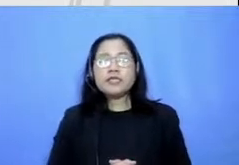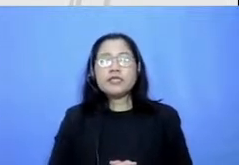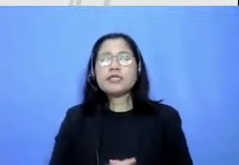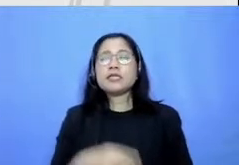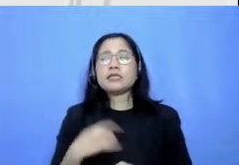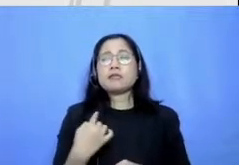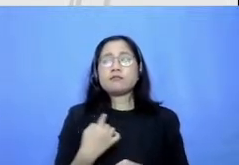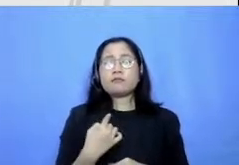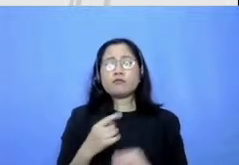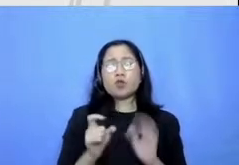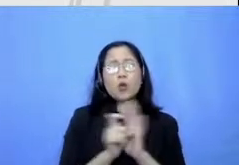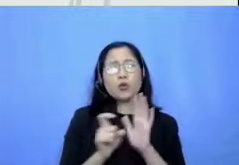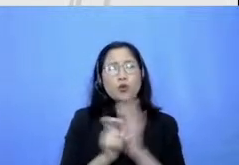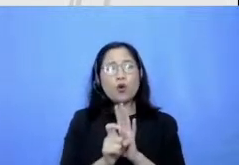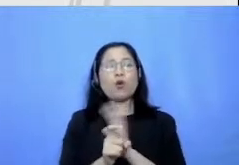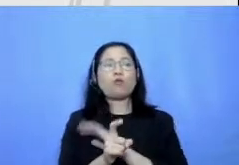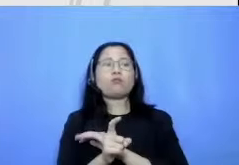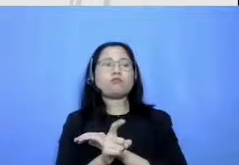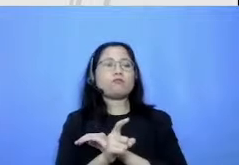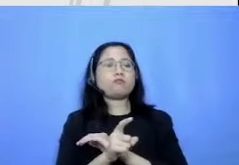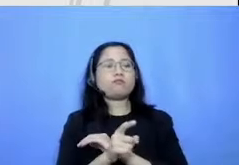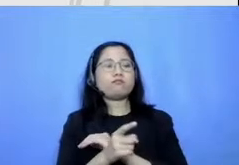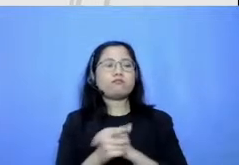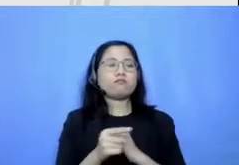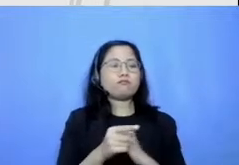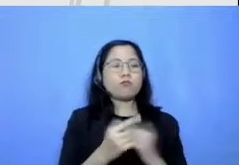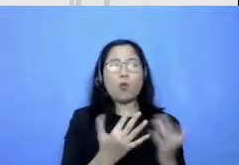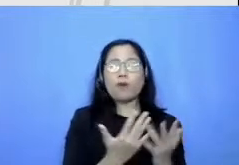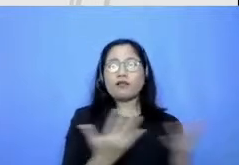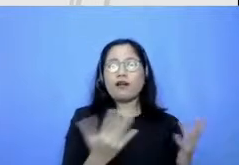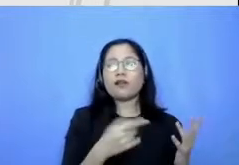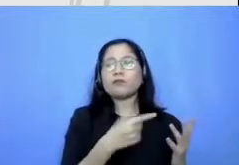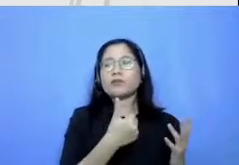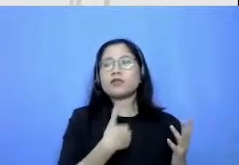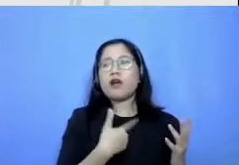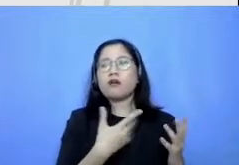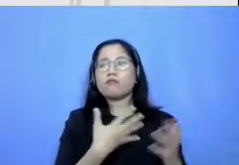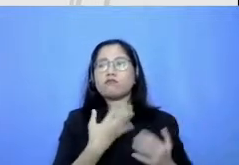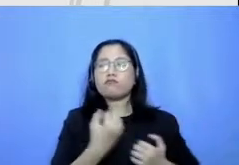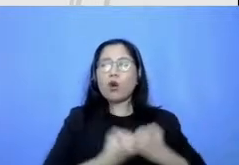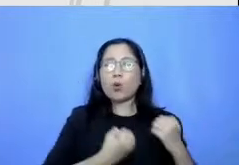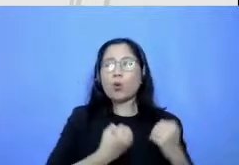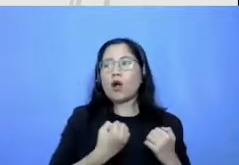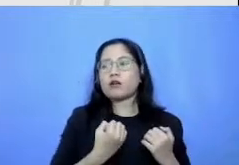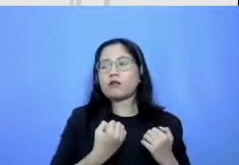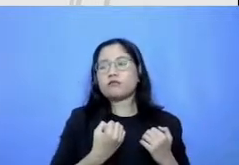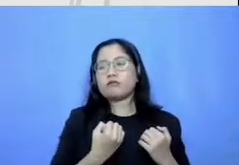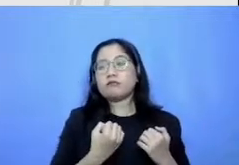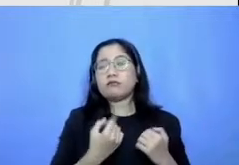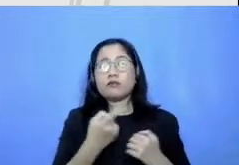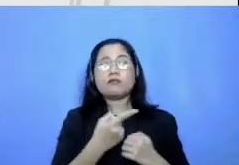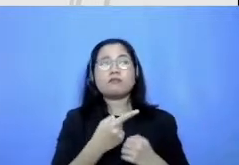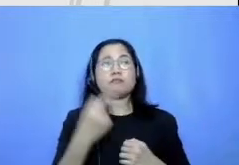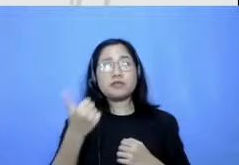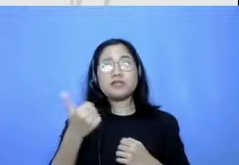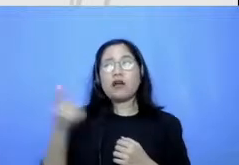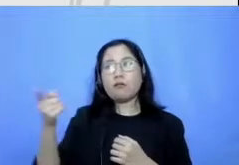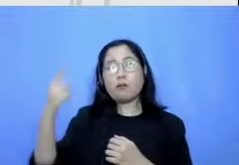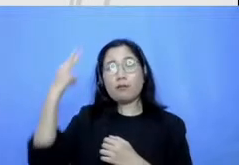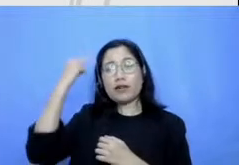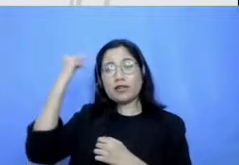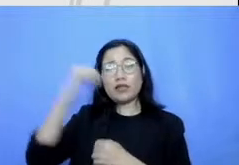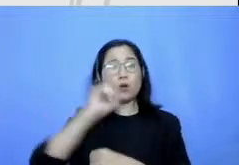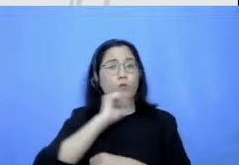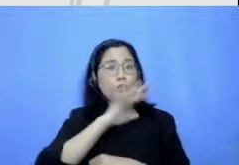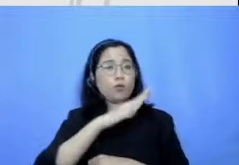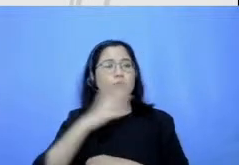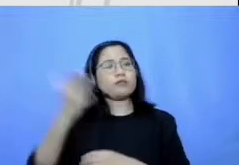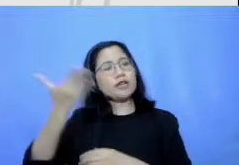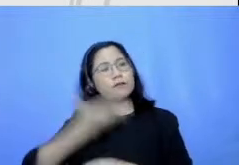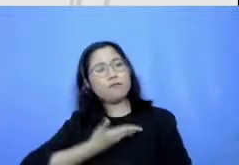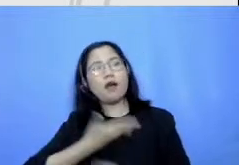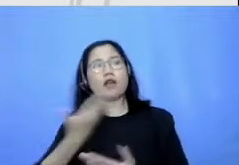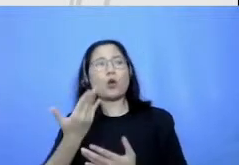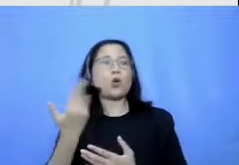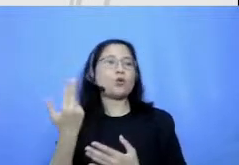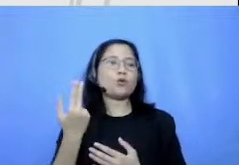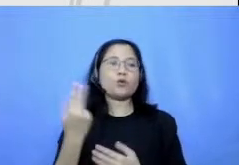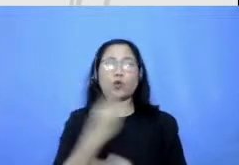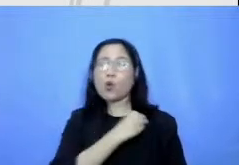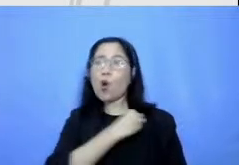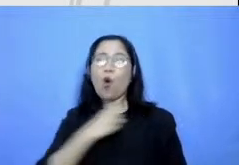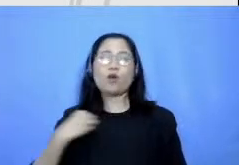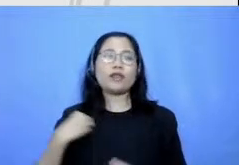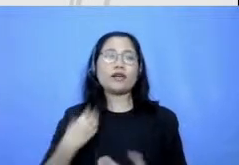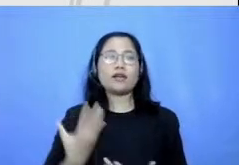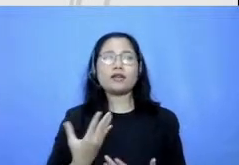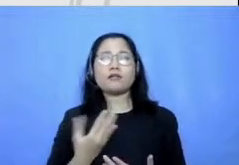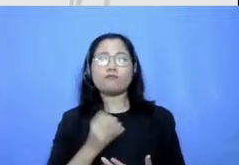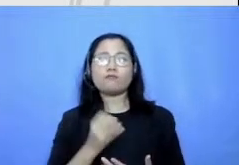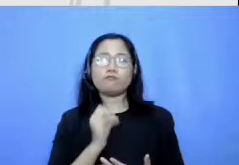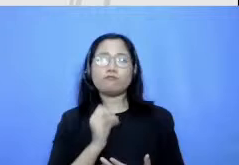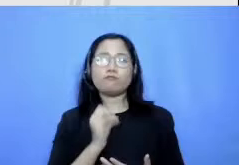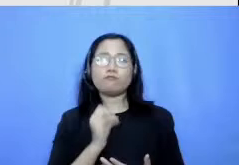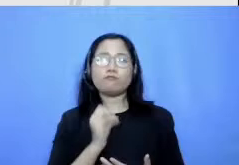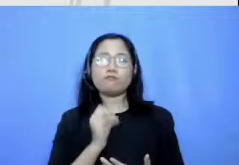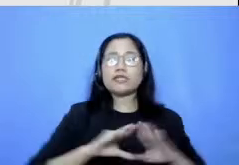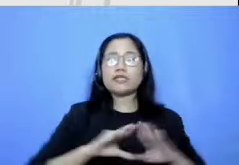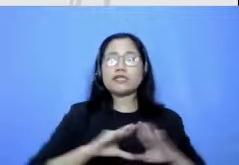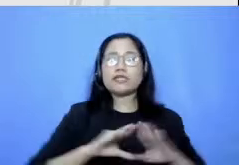residents can accept the government's advice or doctors among health workers I mean am I